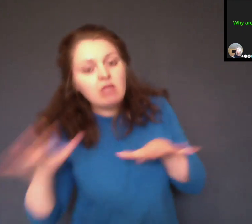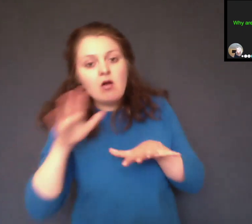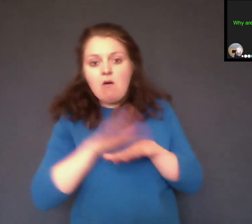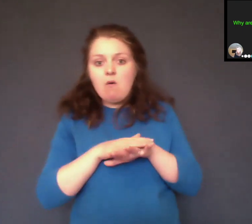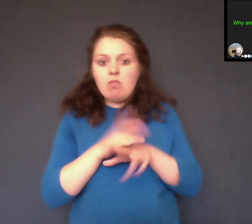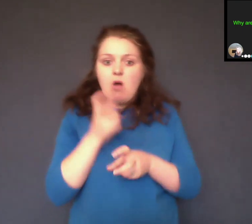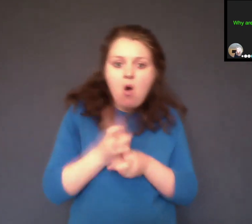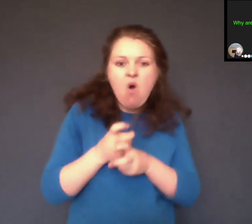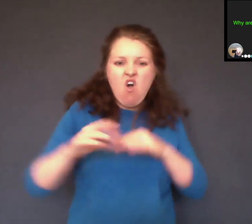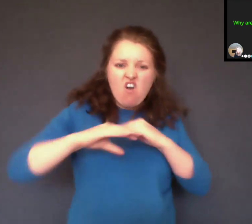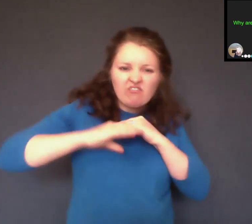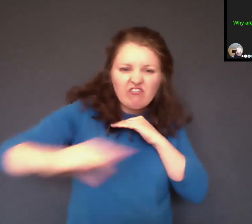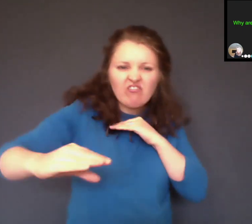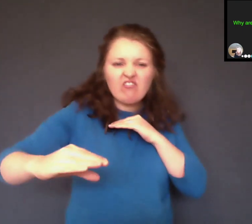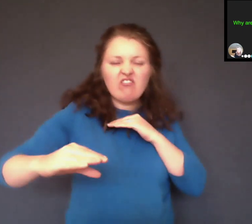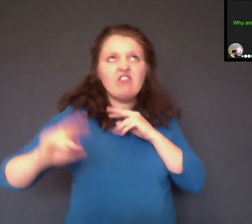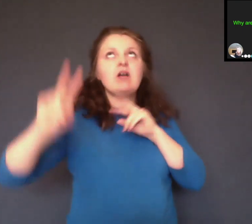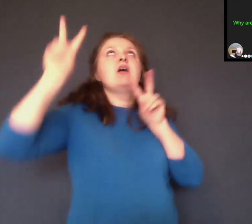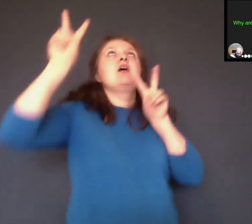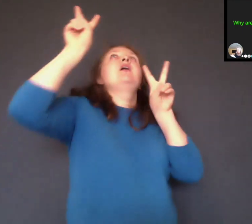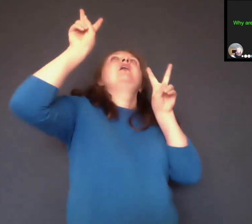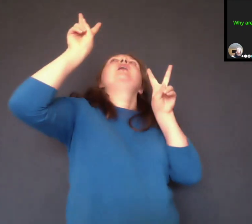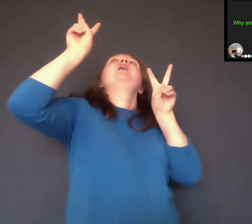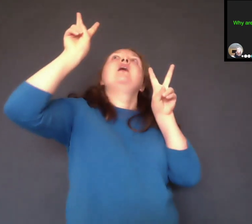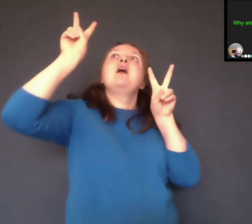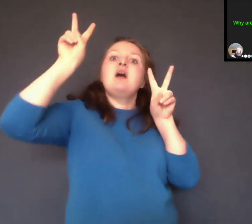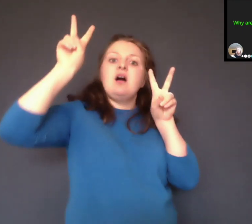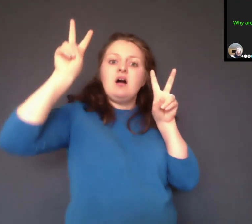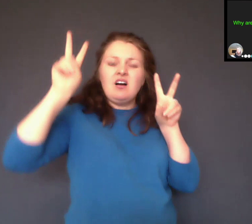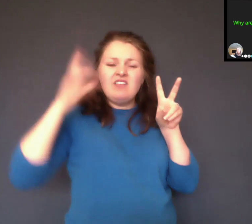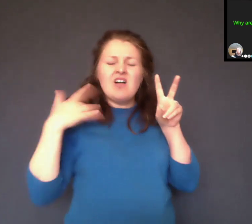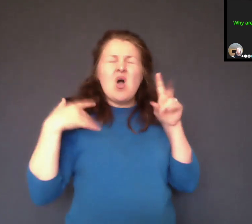boards staring up at the roof through the red through a red haze of pain